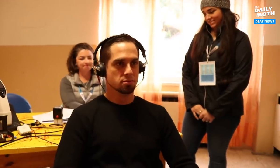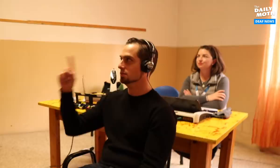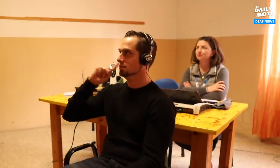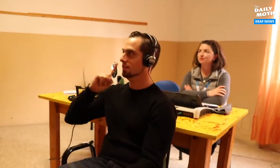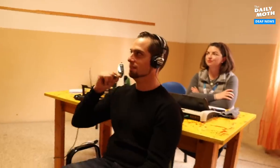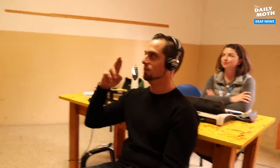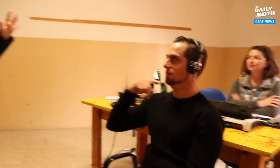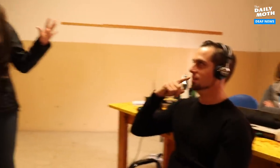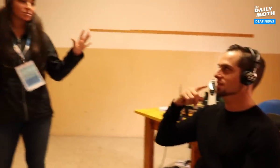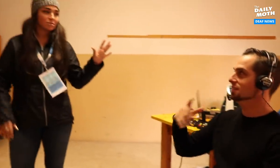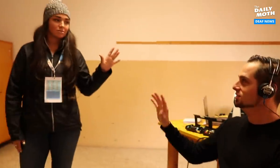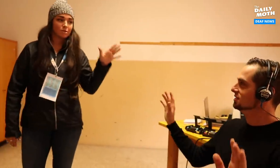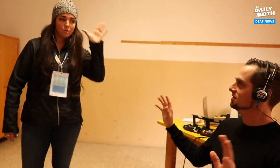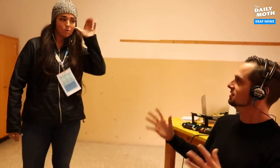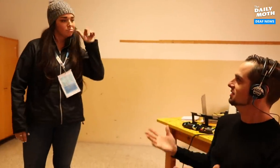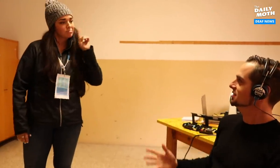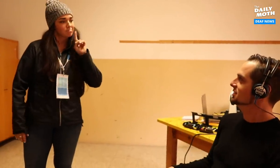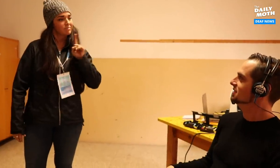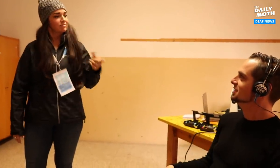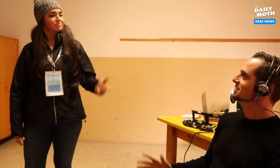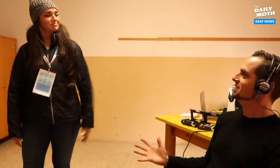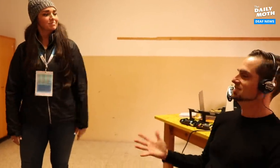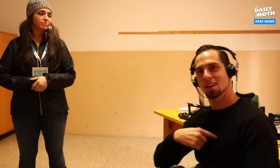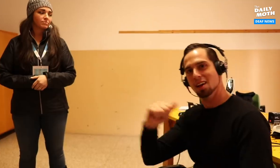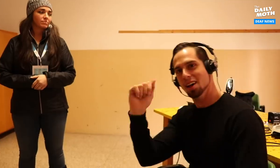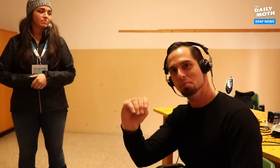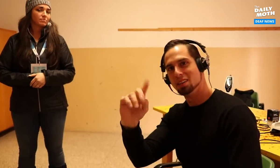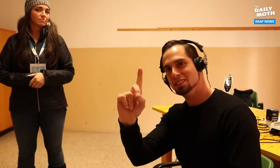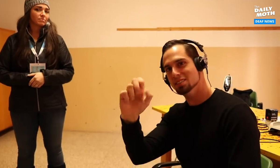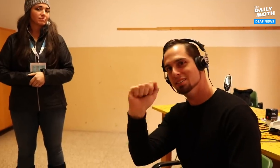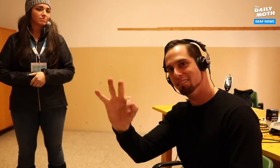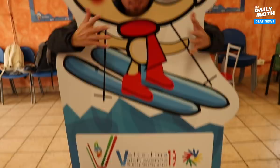Am I deaf or hearing? You’re completely deaf. I am deaf.